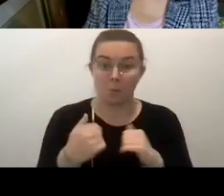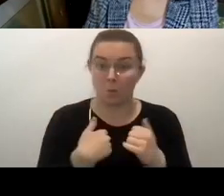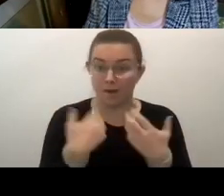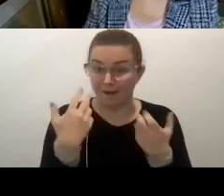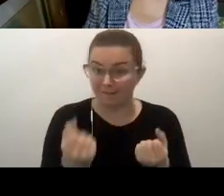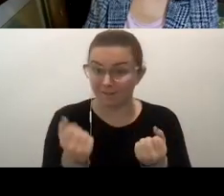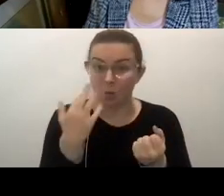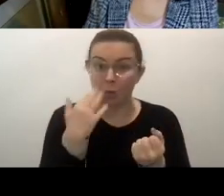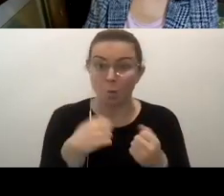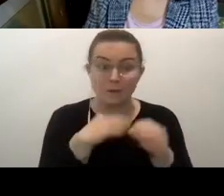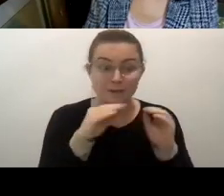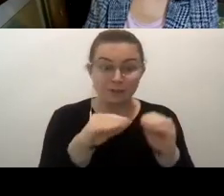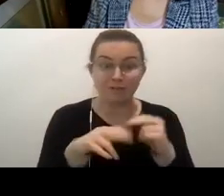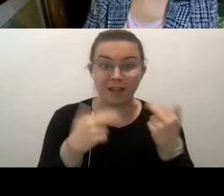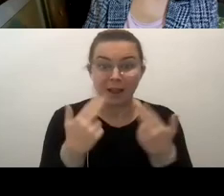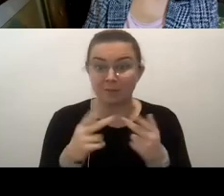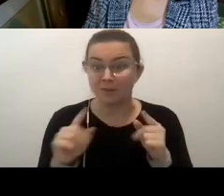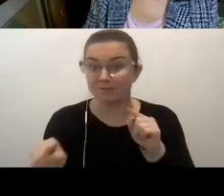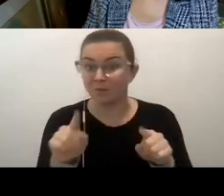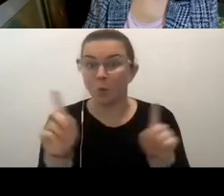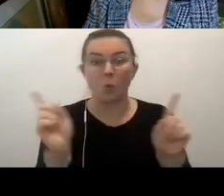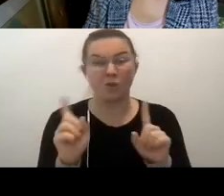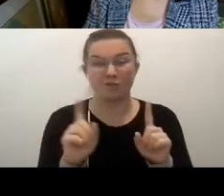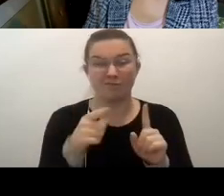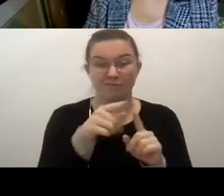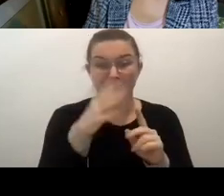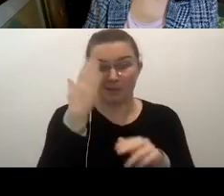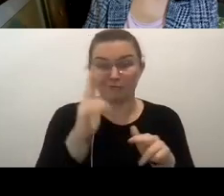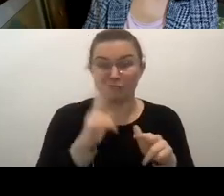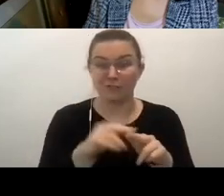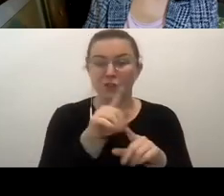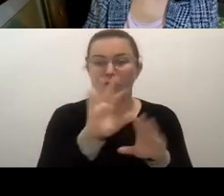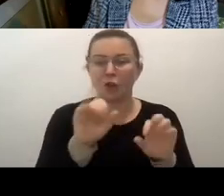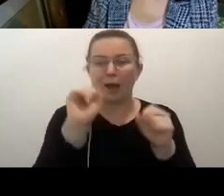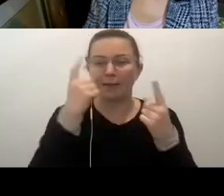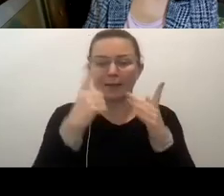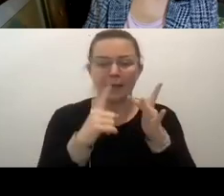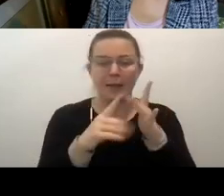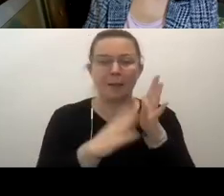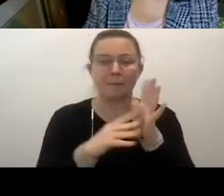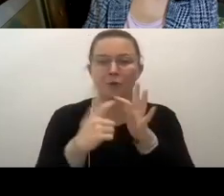families is that the parents themselves don't understand that immersion is often necessary.